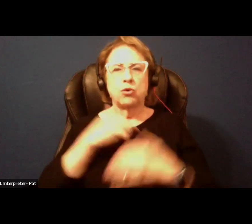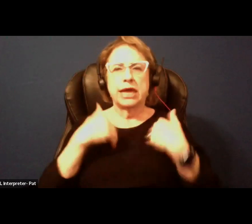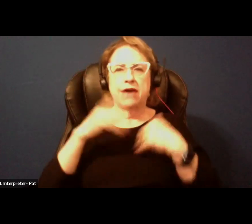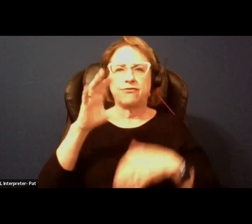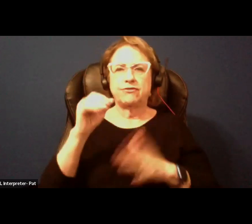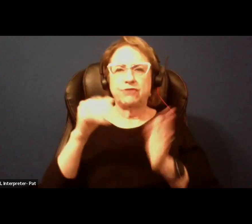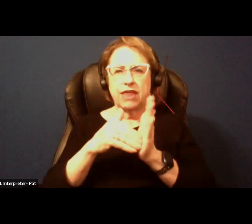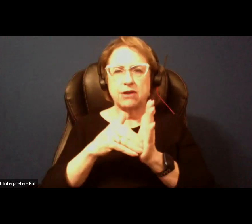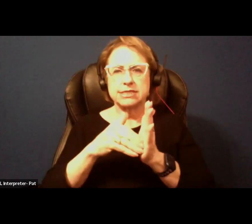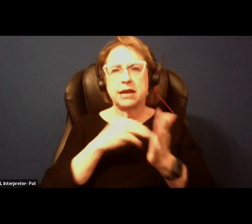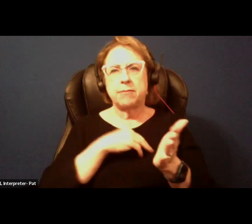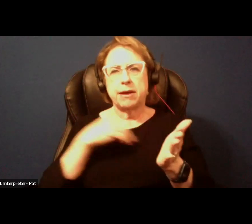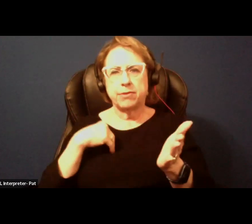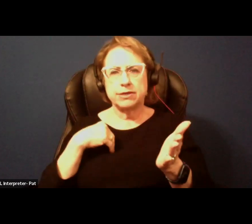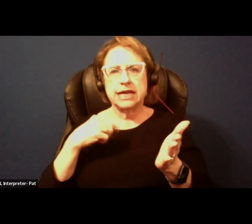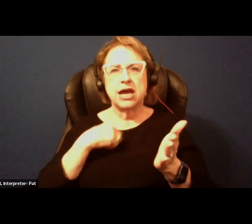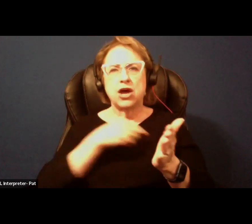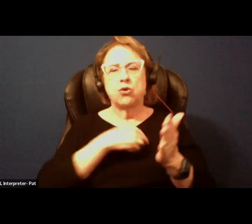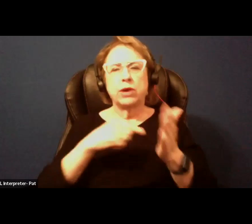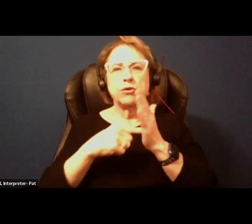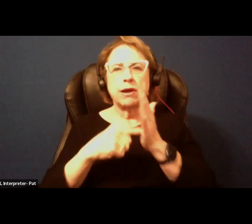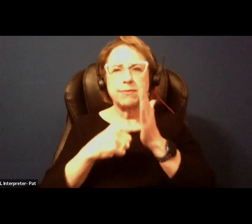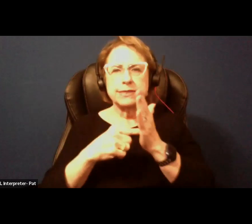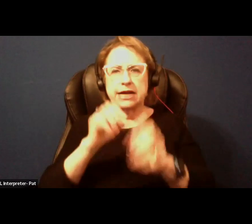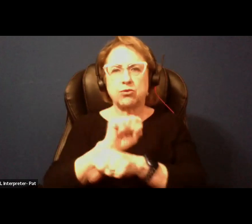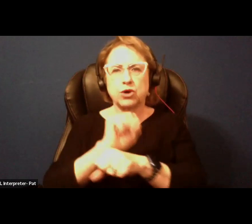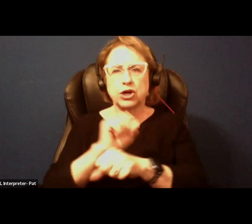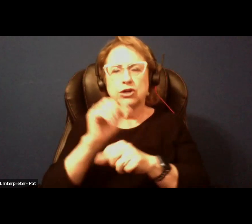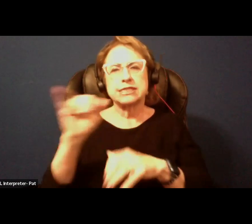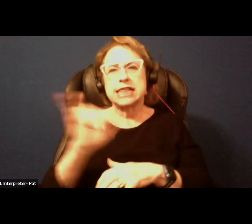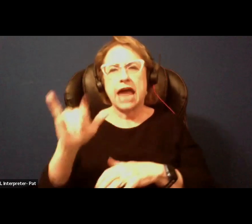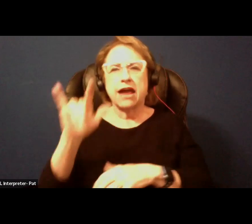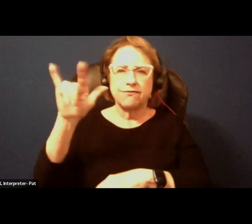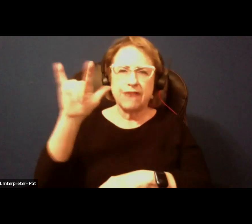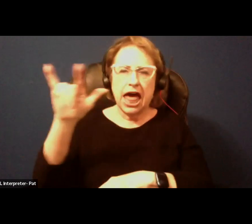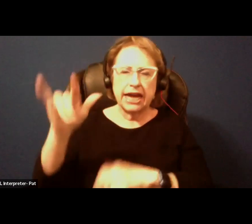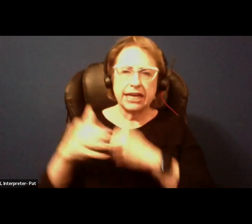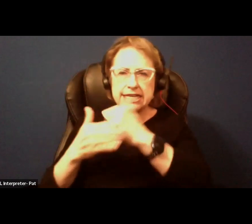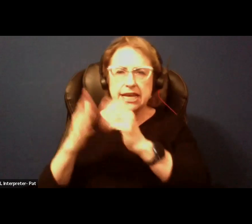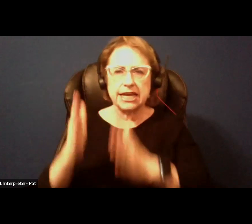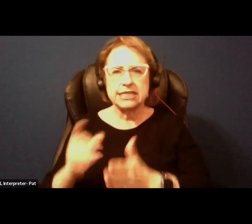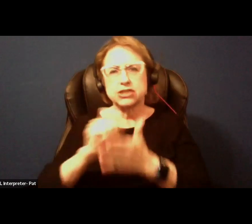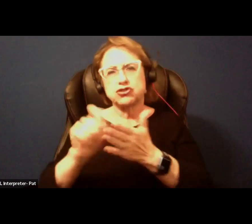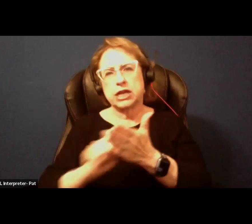journalists, programmers, manufacturers, etc. But our core population are communication workers.